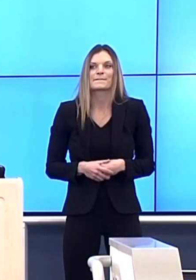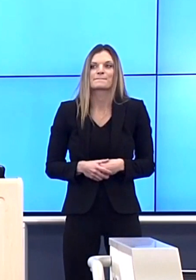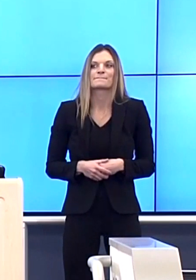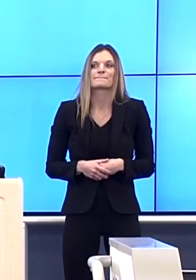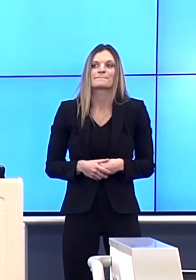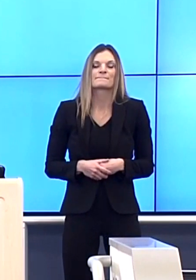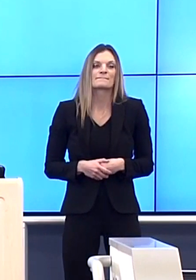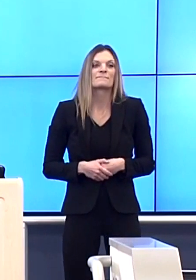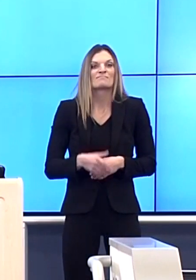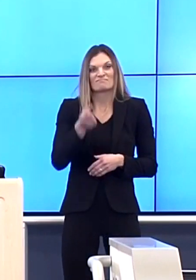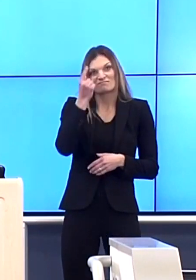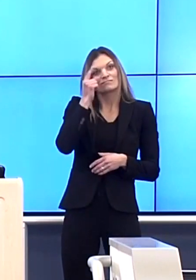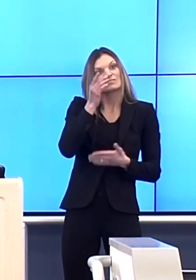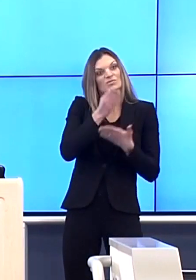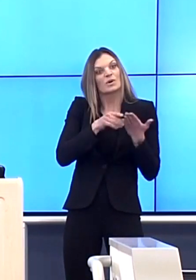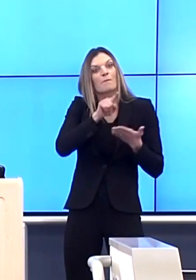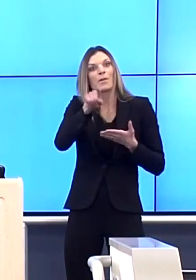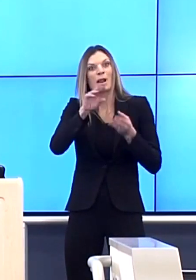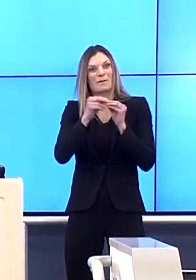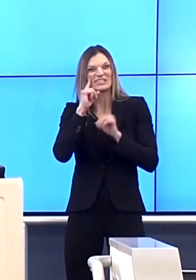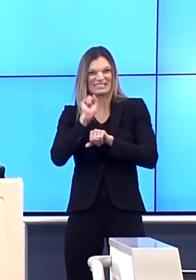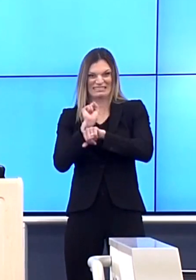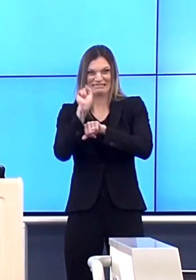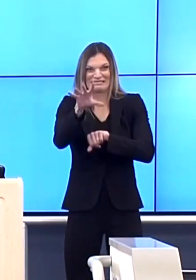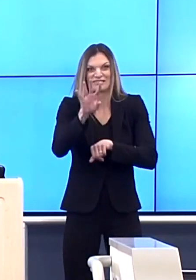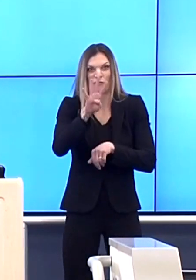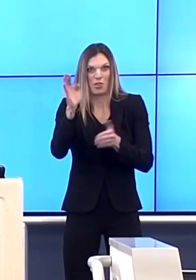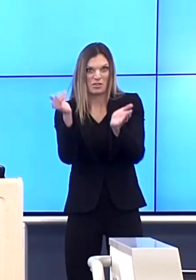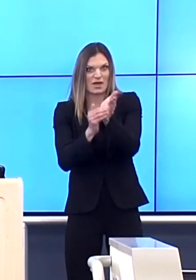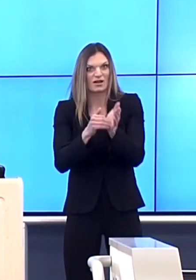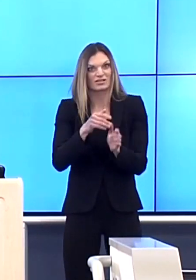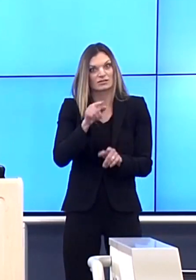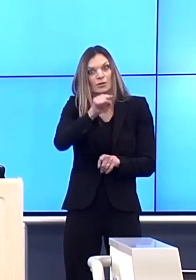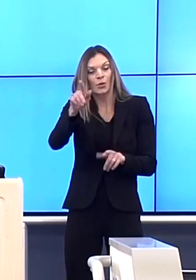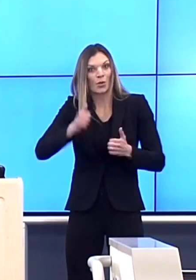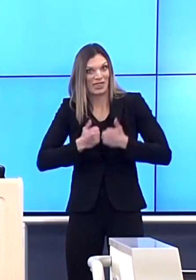CASES. SOME OF THOSE CASES WILL NOT SOME OF THOSE CASES WILL NOT BEAT THIS VIRUS. BEAT THIS VIRUS. THEY WILL DIE.